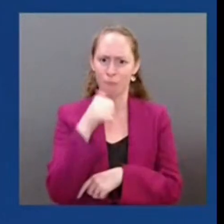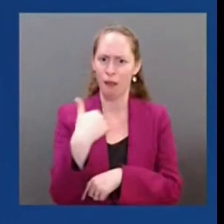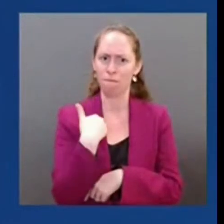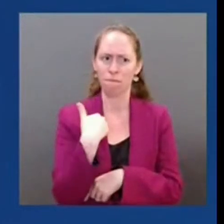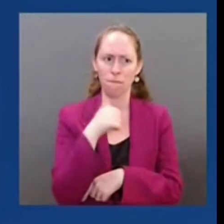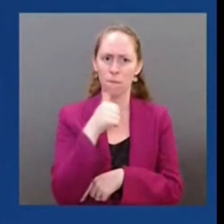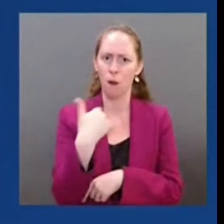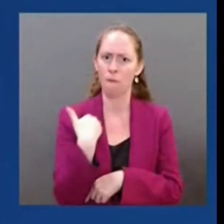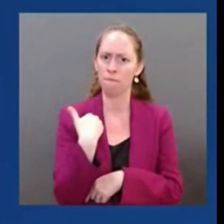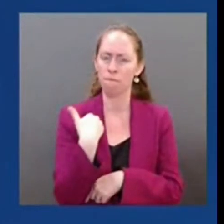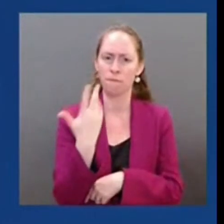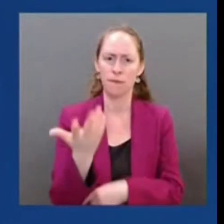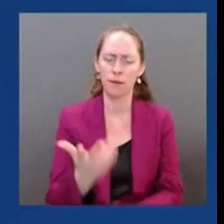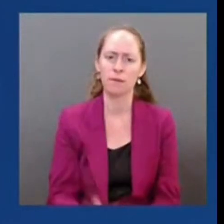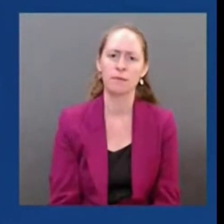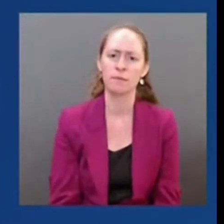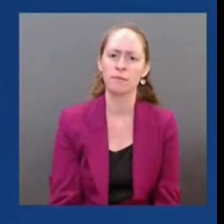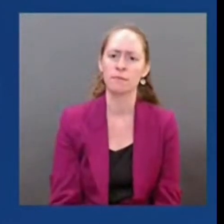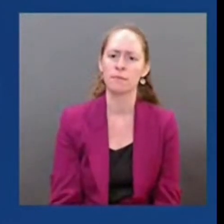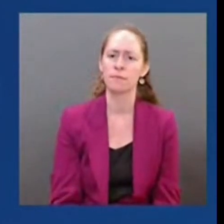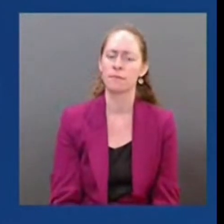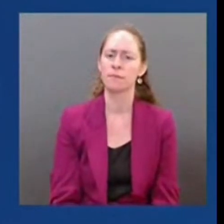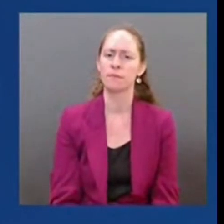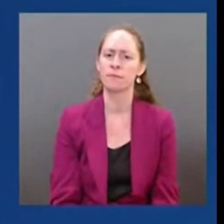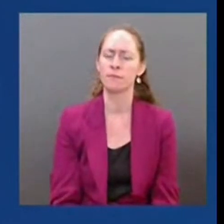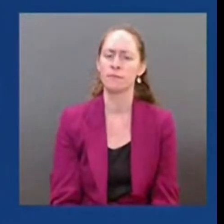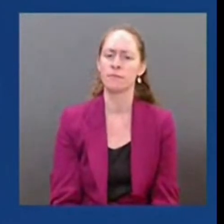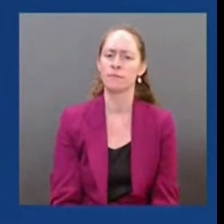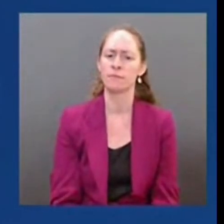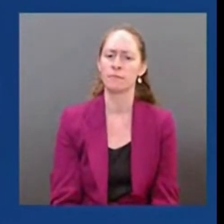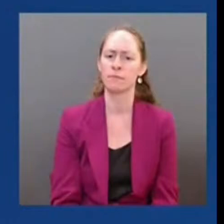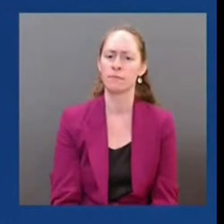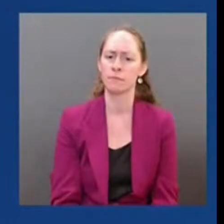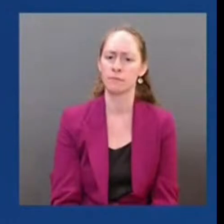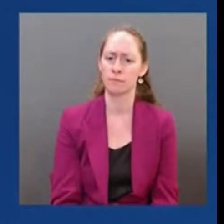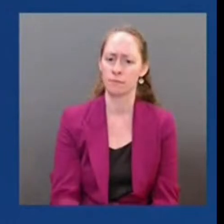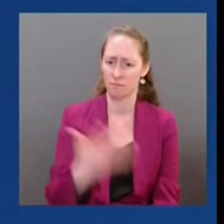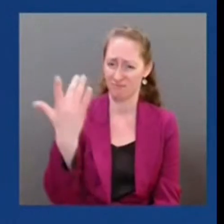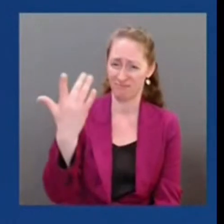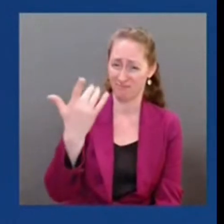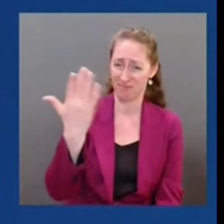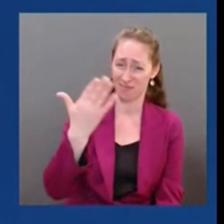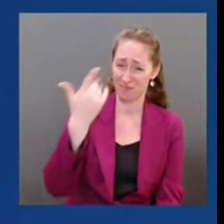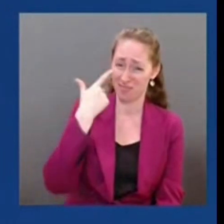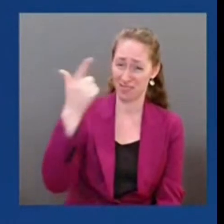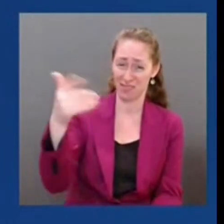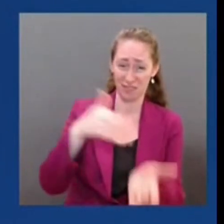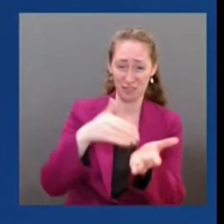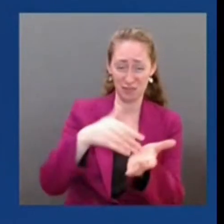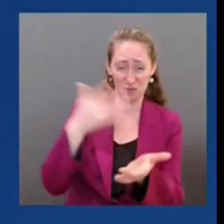ELIGIBLE FOR IT. IS THAT A DISCONNECT BETWEEN